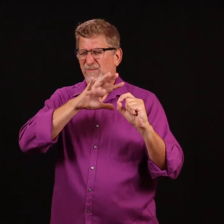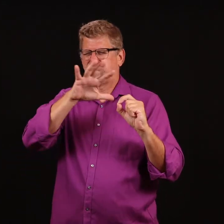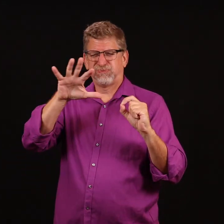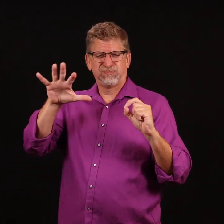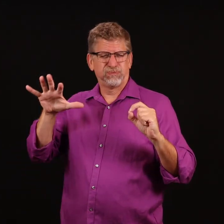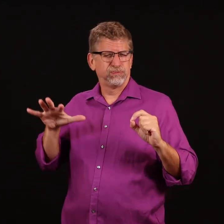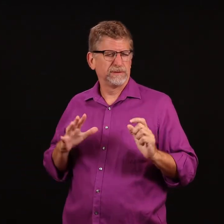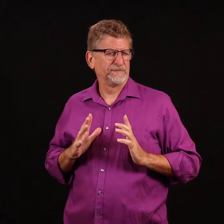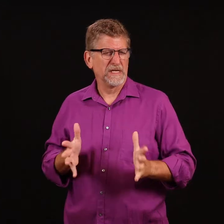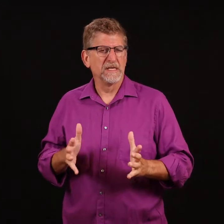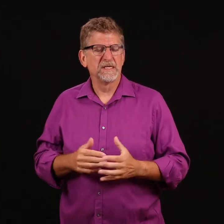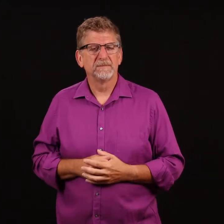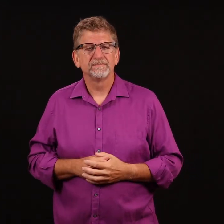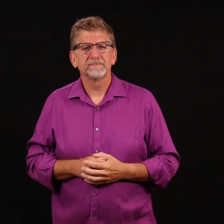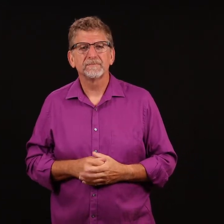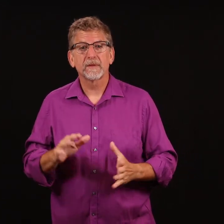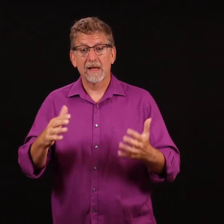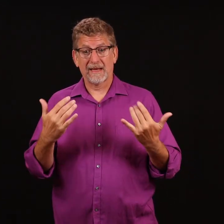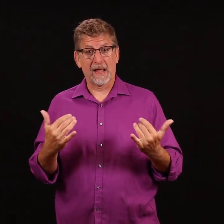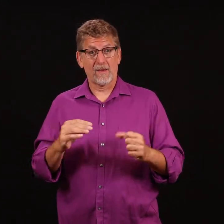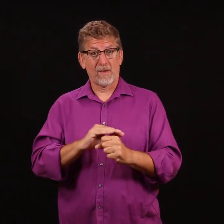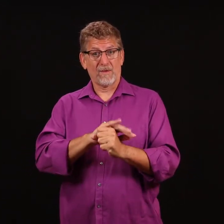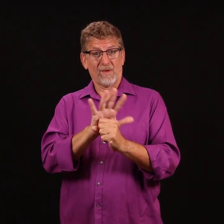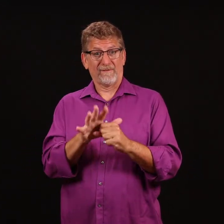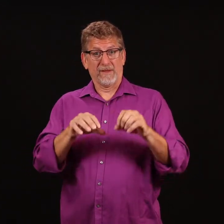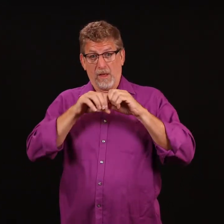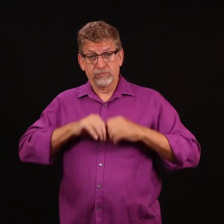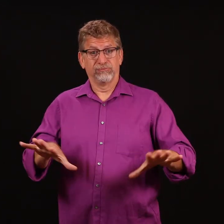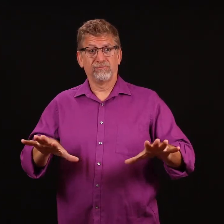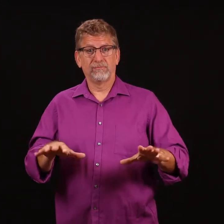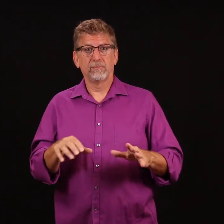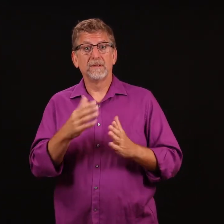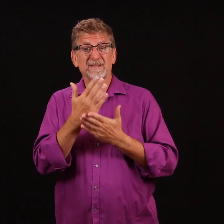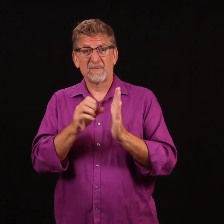Again, it's very rare. Now, with the spread of COVID-19,